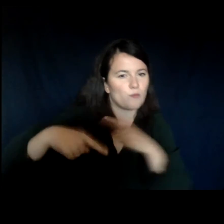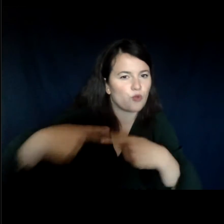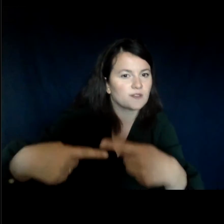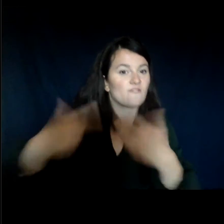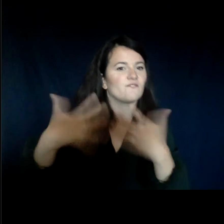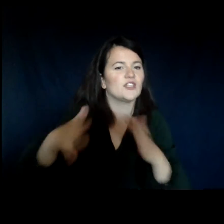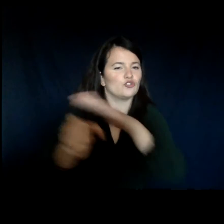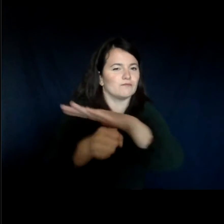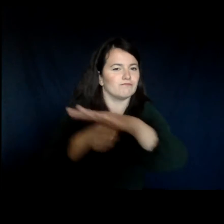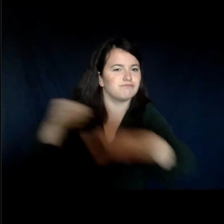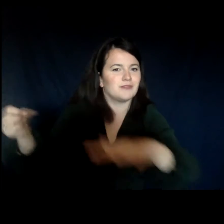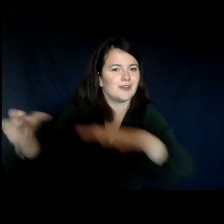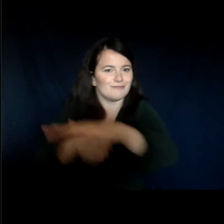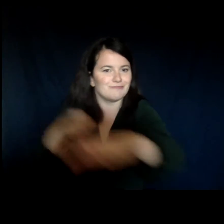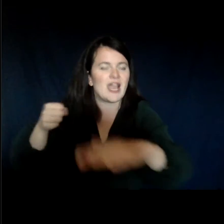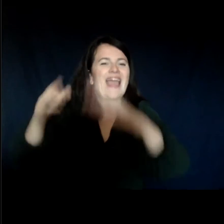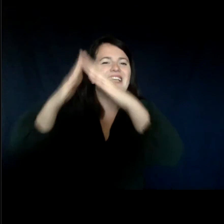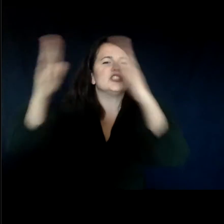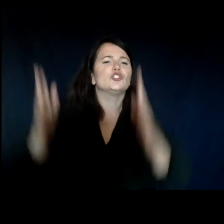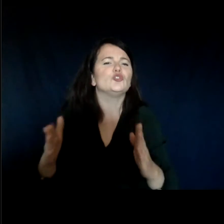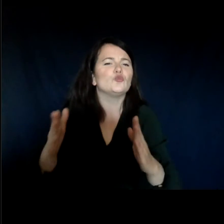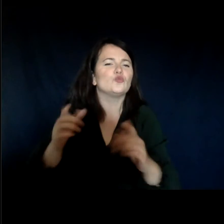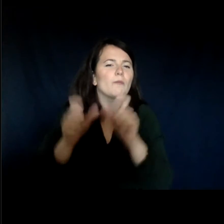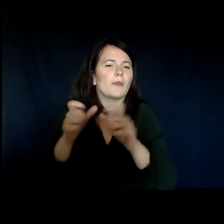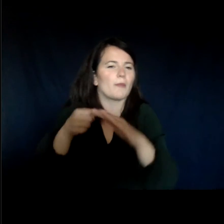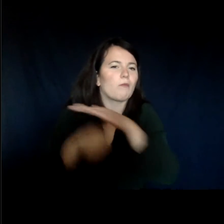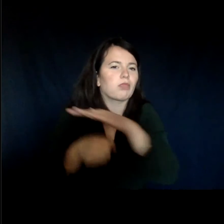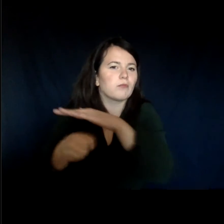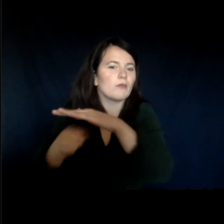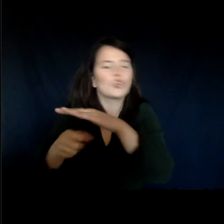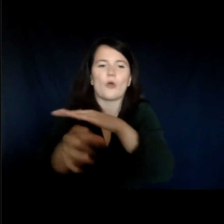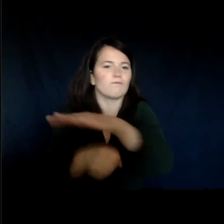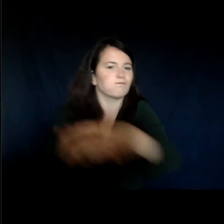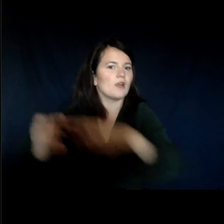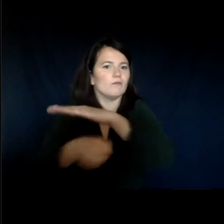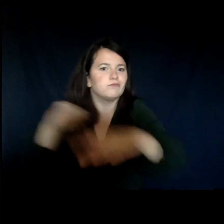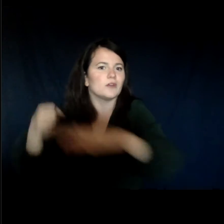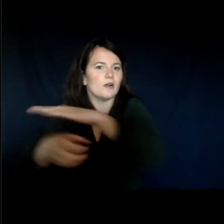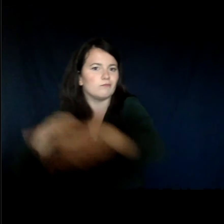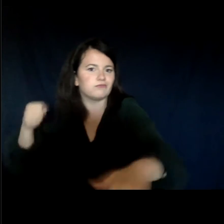The crisis unfortunately has made it a more pressing issue.